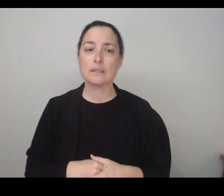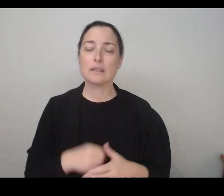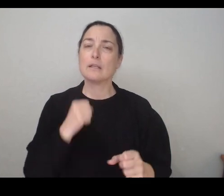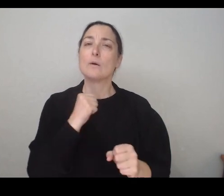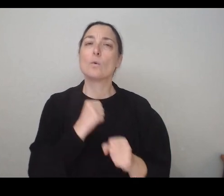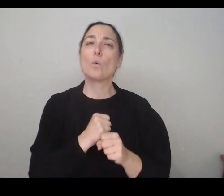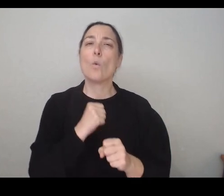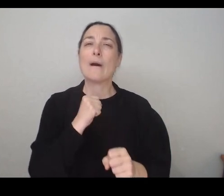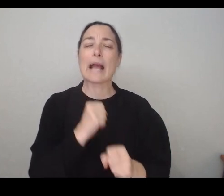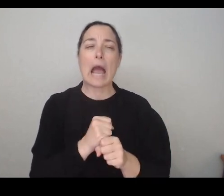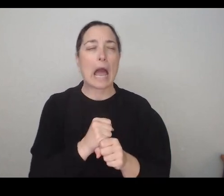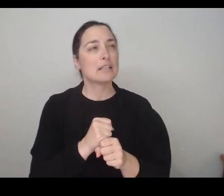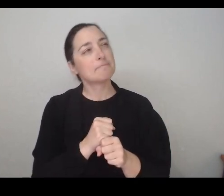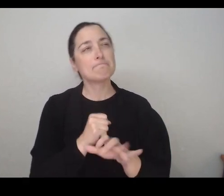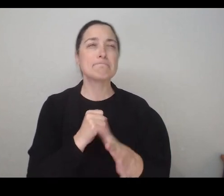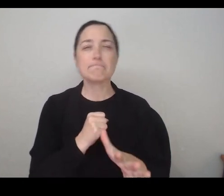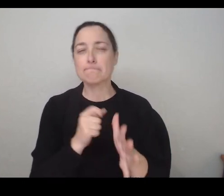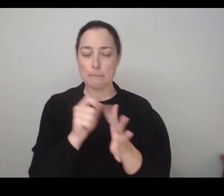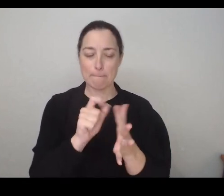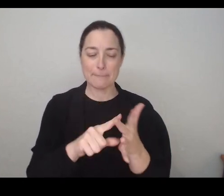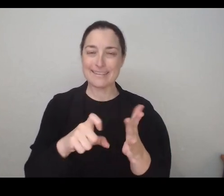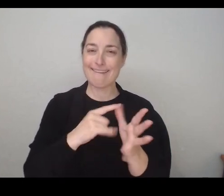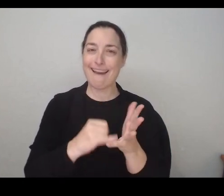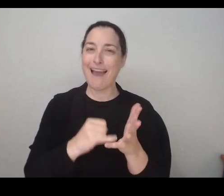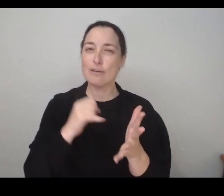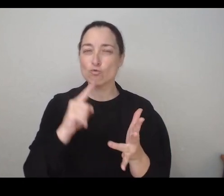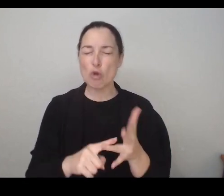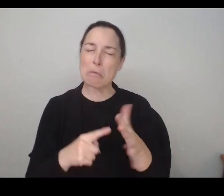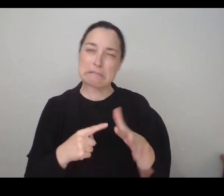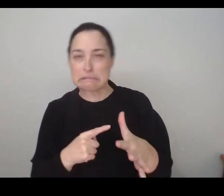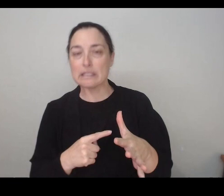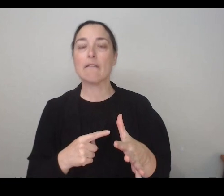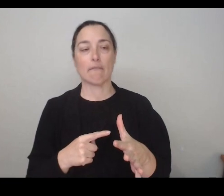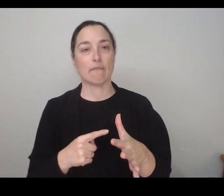and later, like Picasso, who likes to represent him, very often he did,